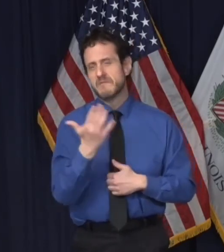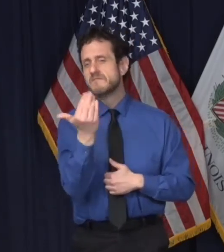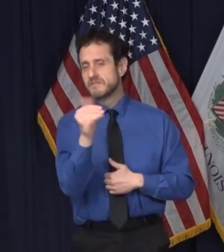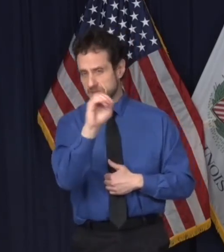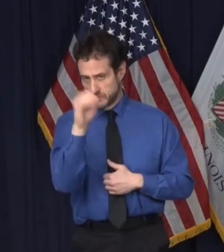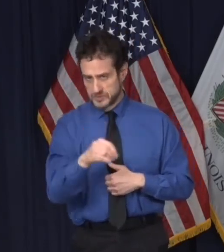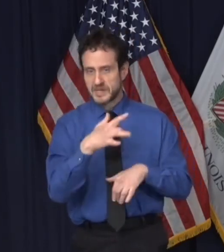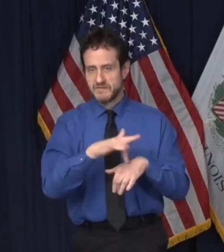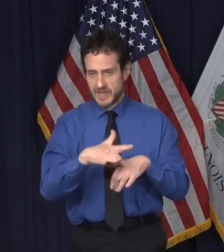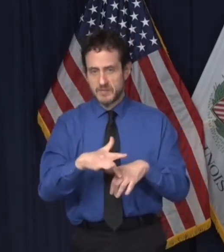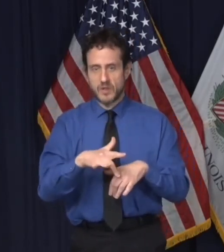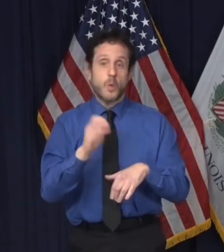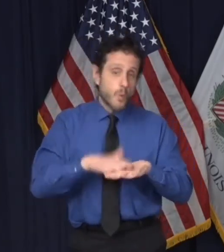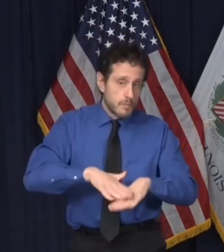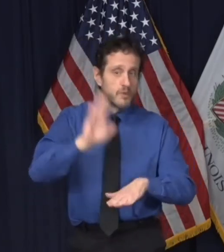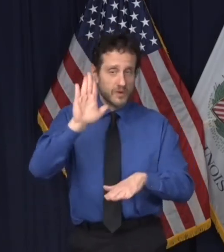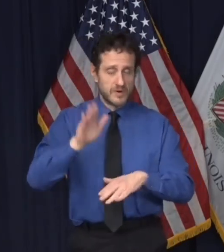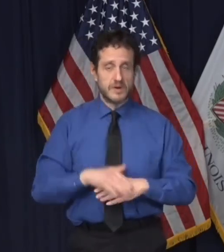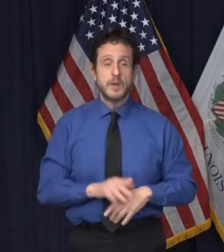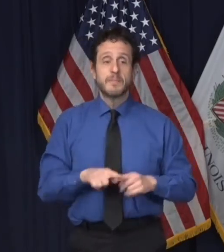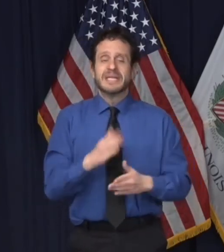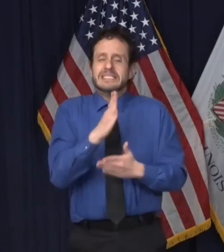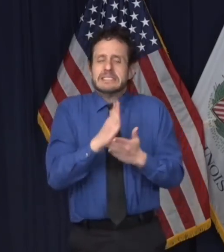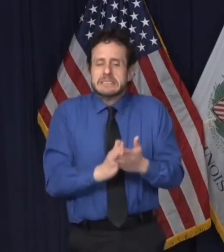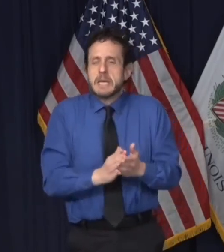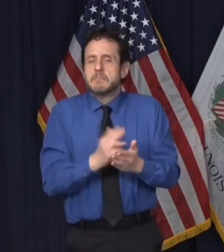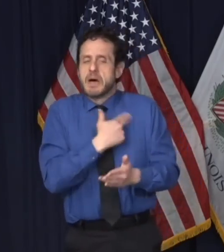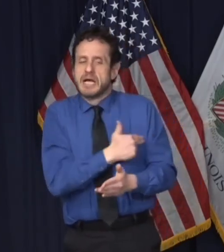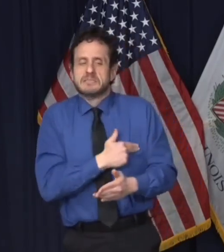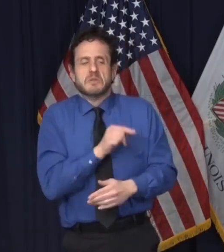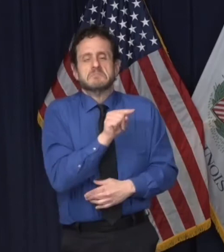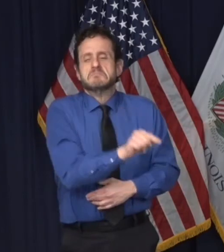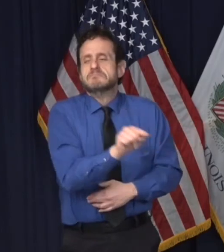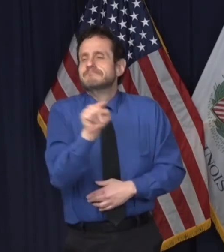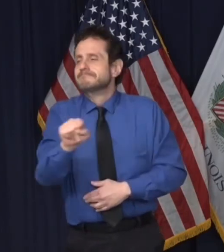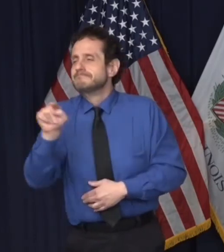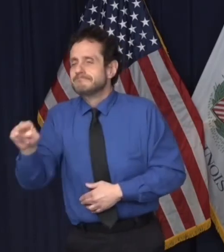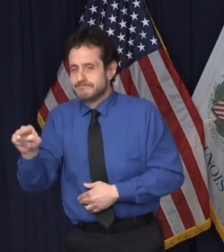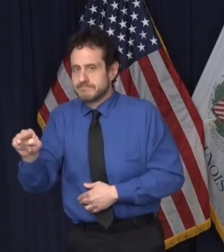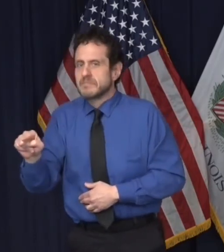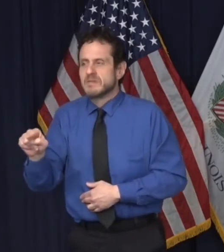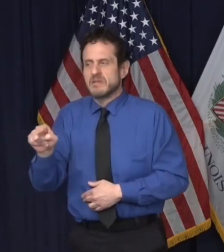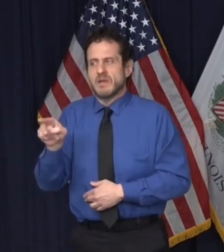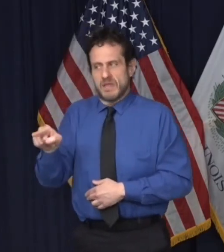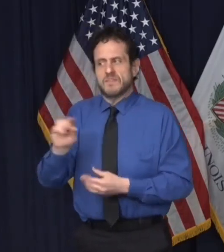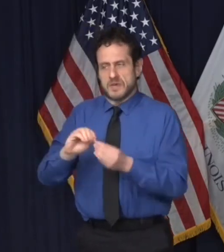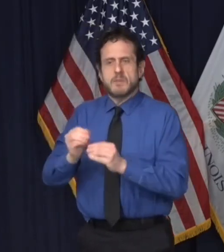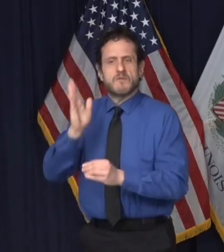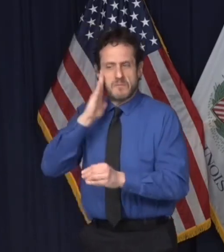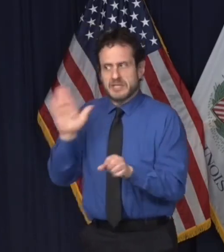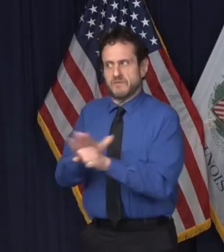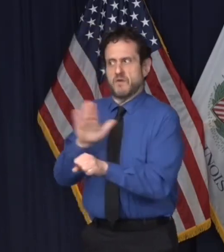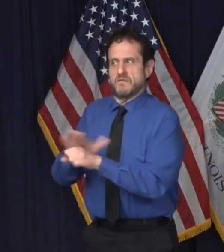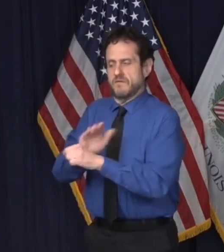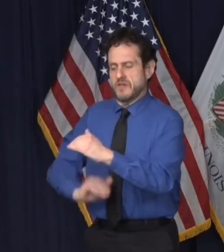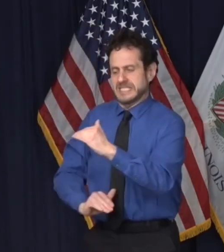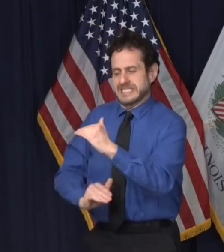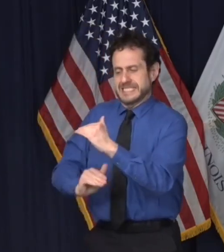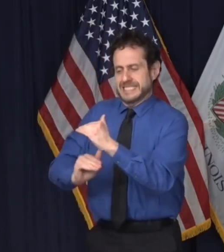TODAY NO REGION IS CURRENTLY BELOW 15% AVAILABILITY IN ANY OF THESE METRICS BUT THERE ARE INDIVIDUAL HOSPITALS THAT ARE OPERATING AT OR NEAR MAX